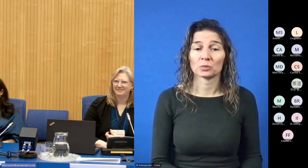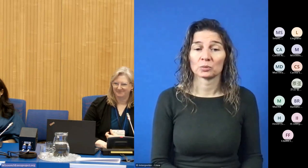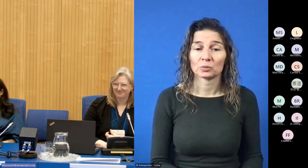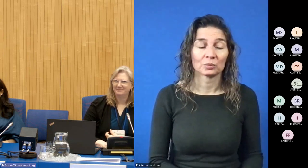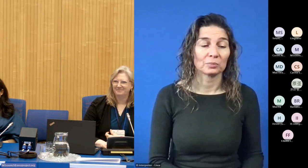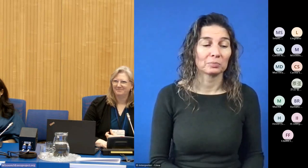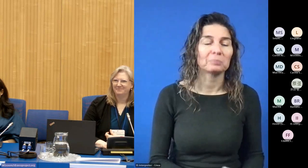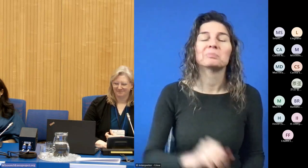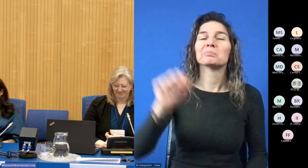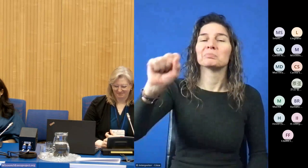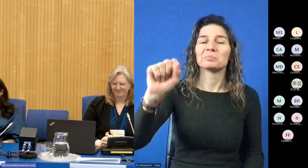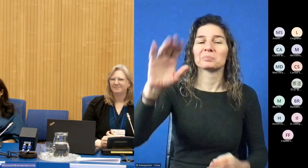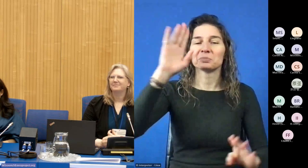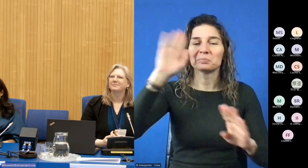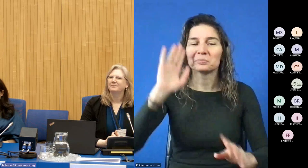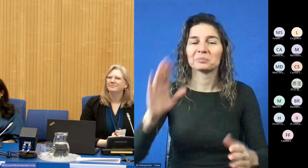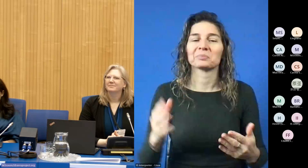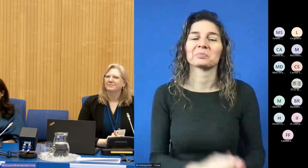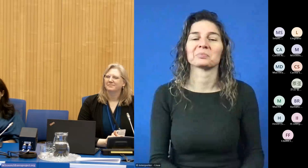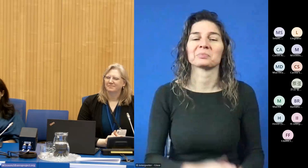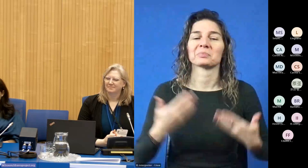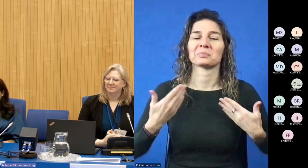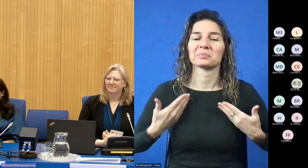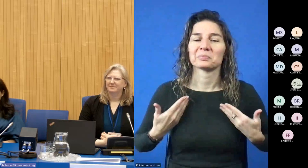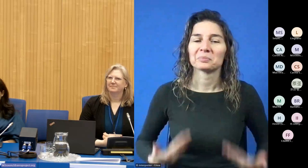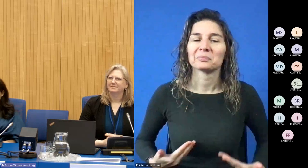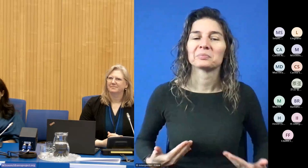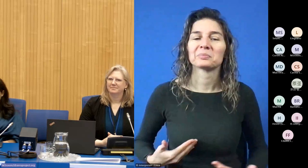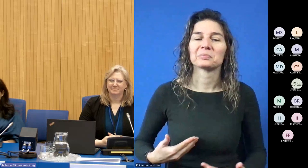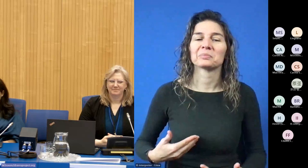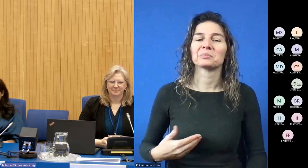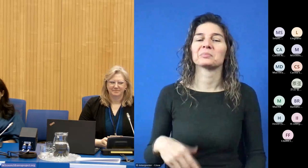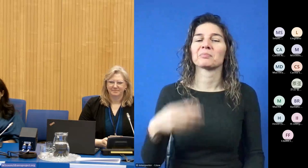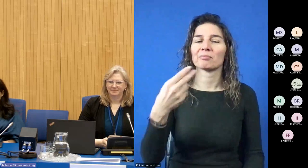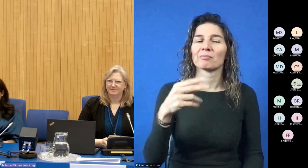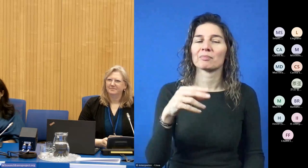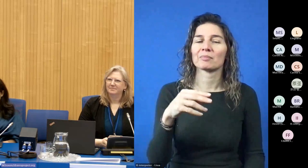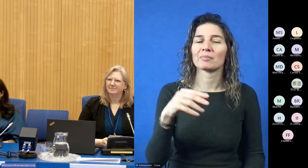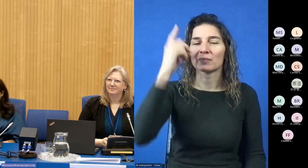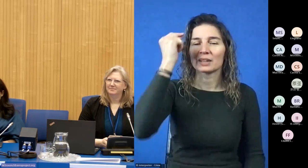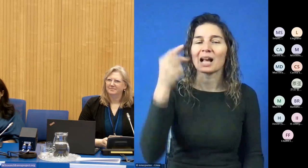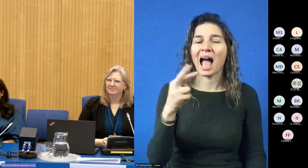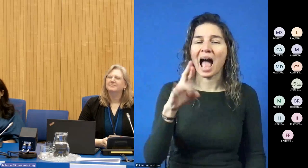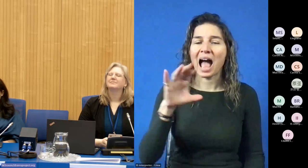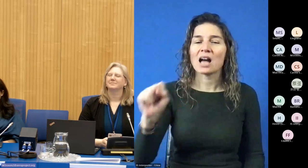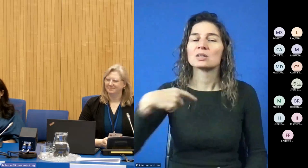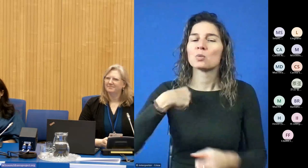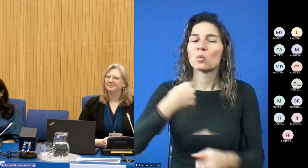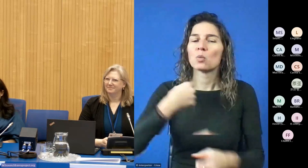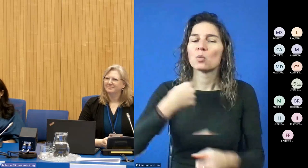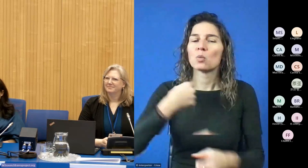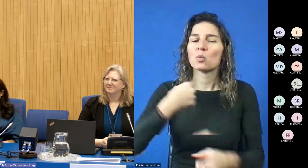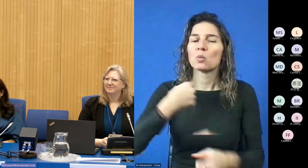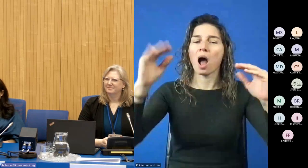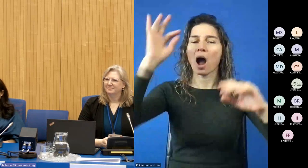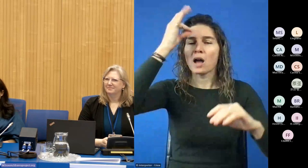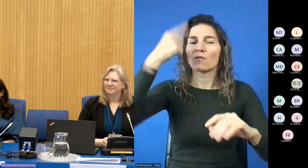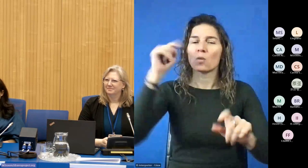much. I am from the council with persons with disabilities in Jordan. We are interested in